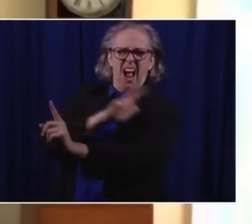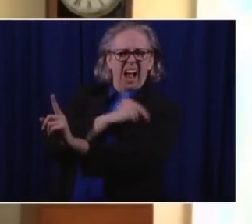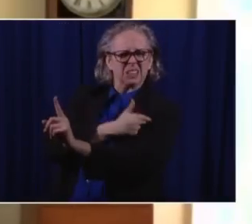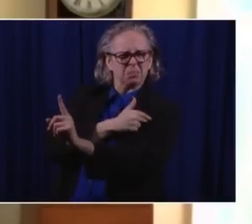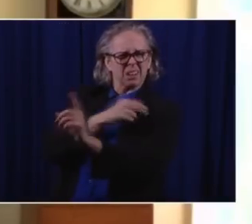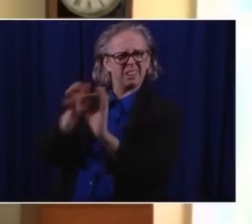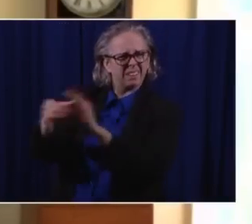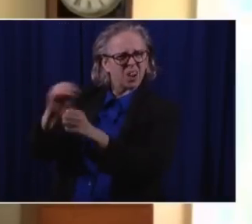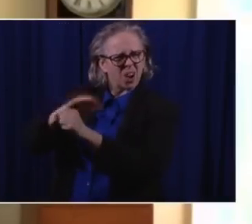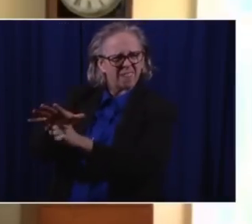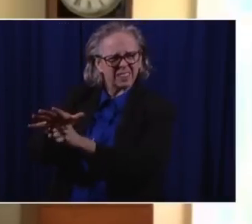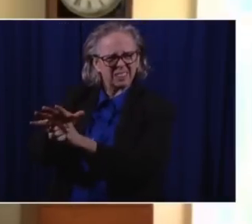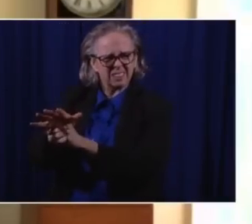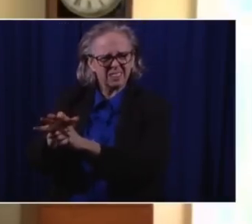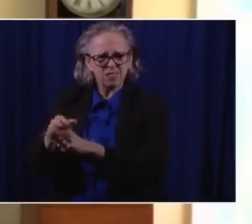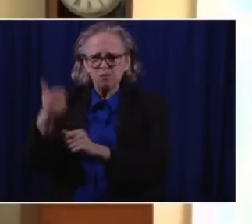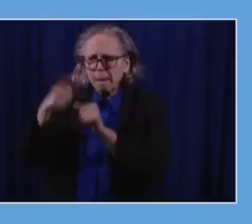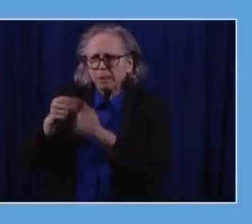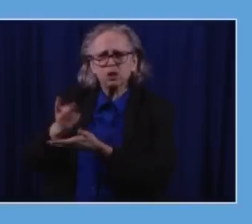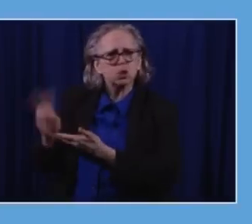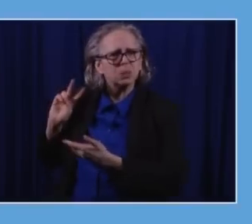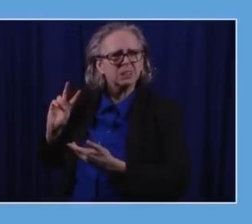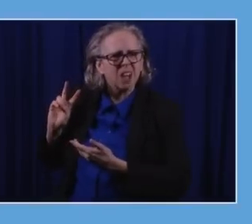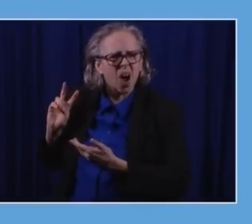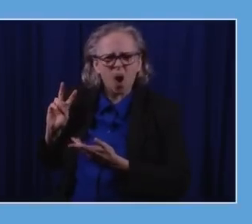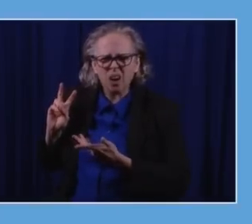reporting that we are at 4,358 patients as of today. 4,003 58